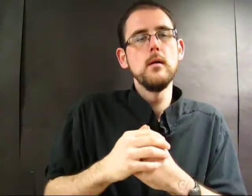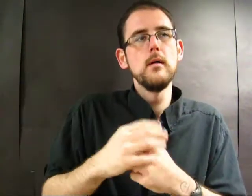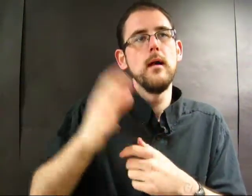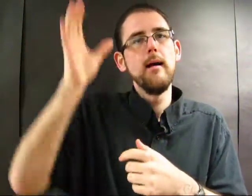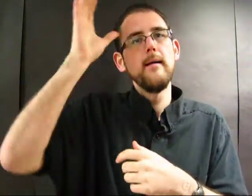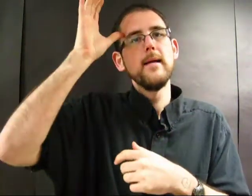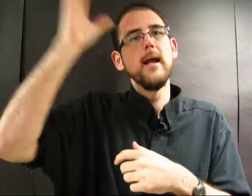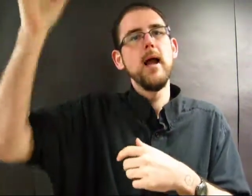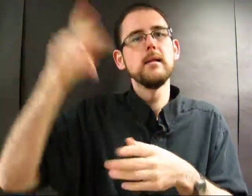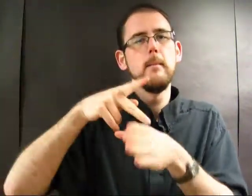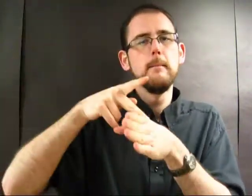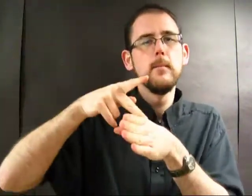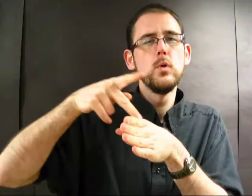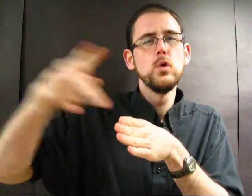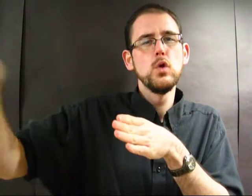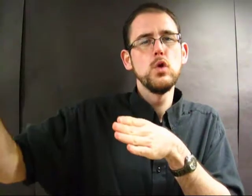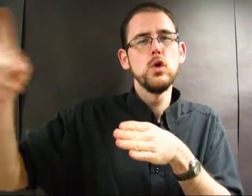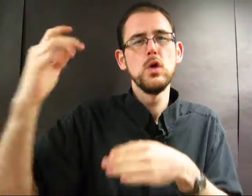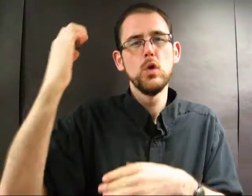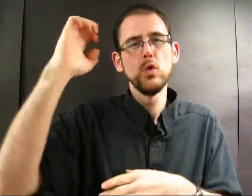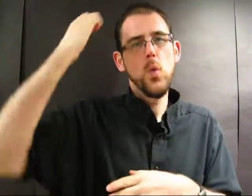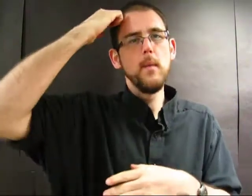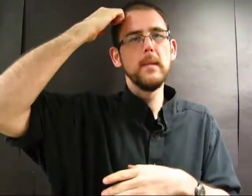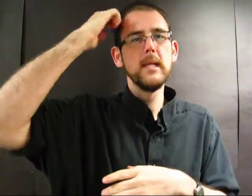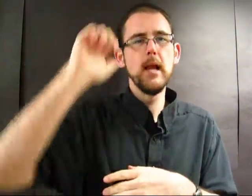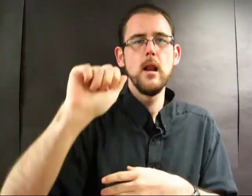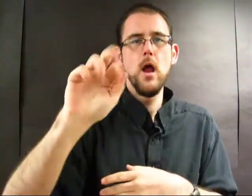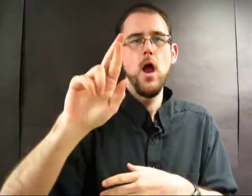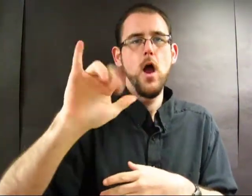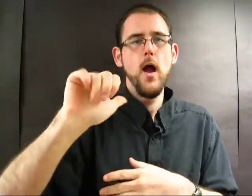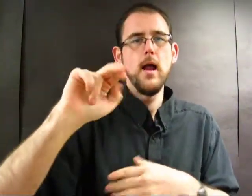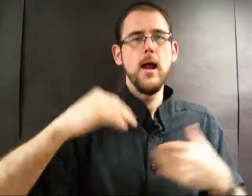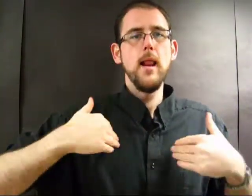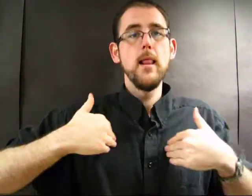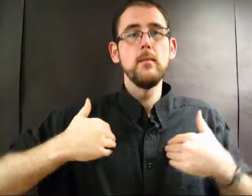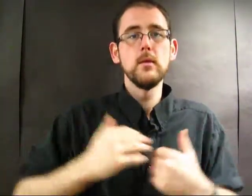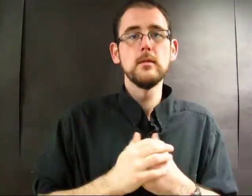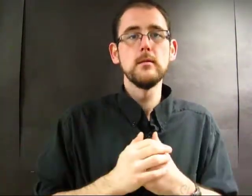Those species were considered symbolic, sort of pure, European, Aryan animals.